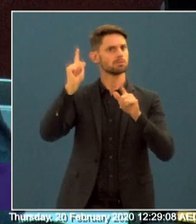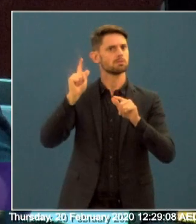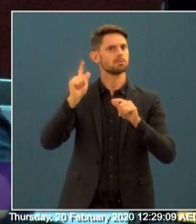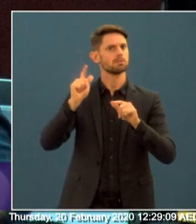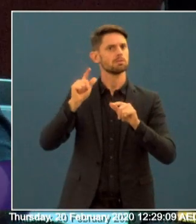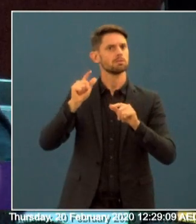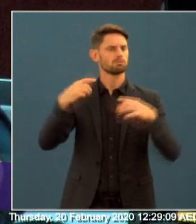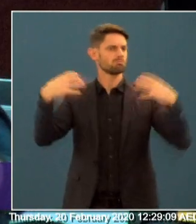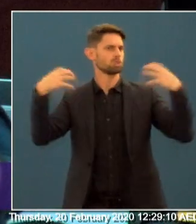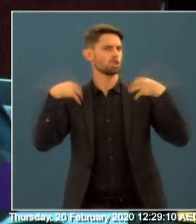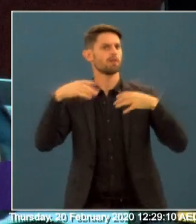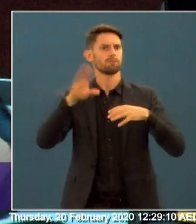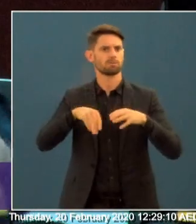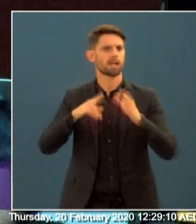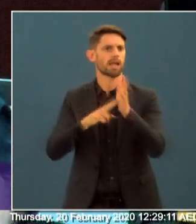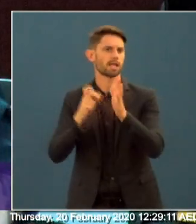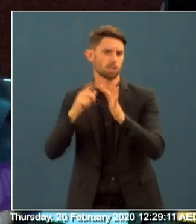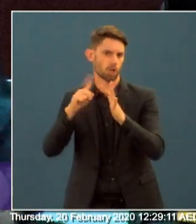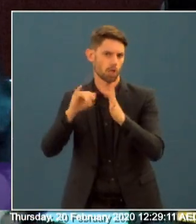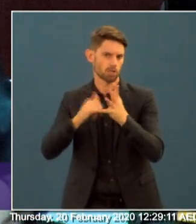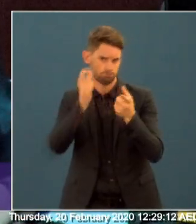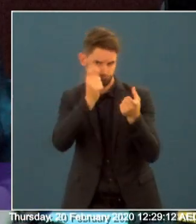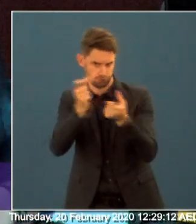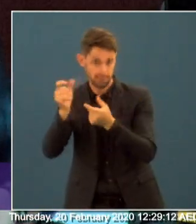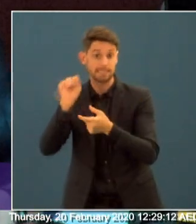And he makes reference in his statement,